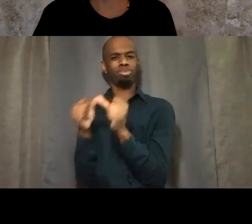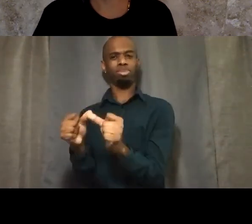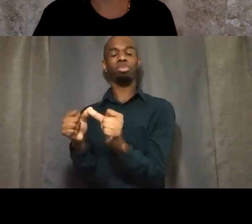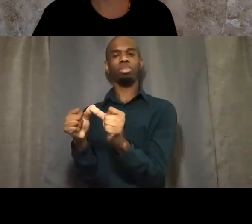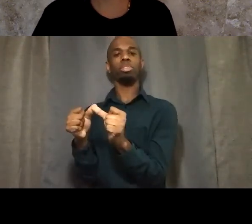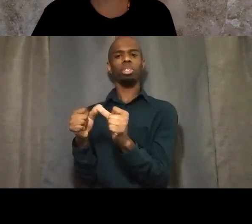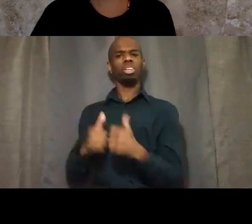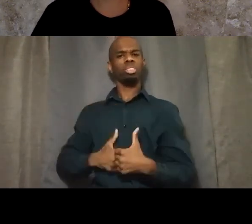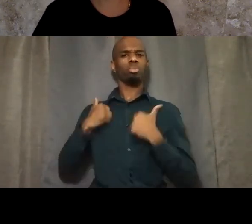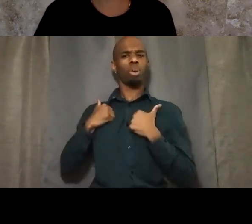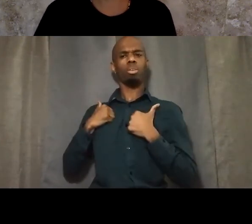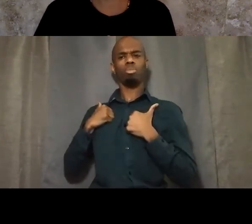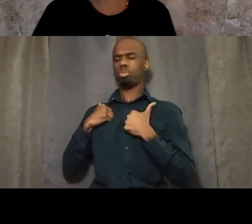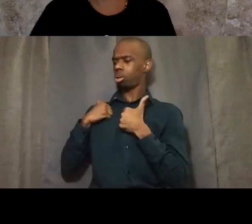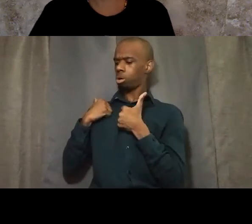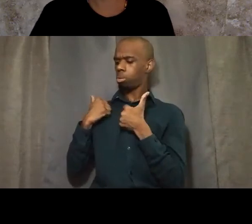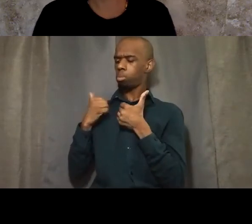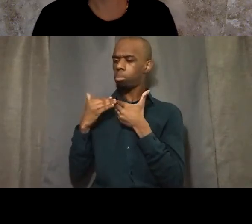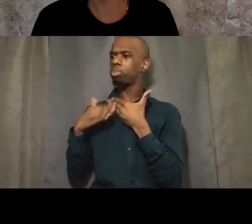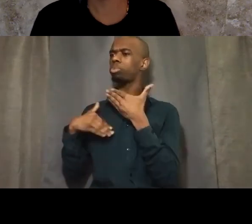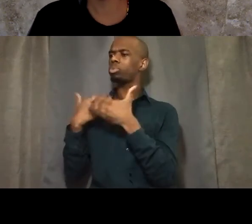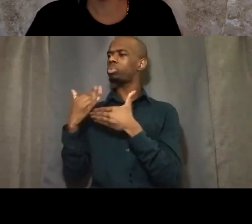Providing help, hope,